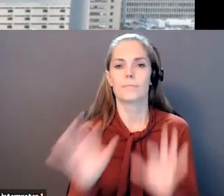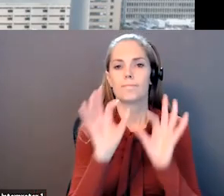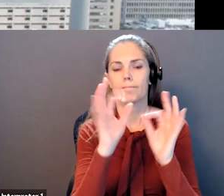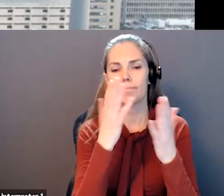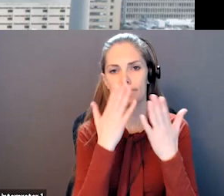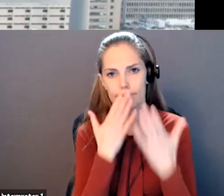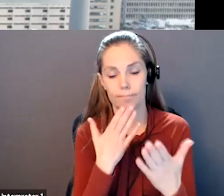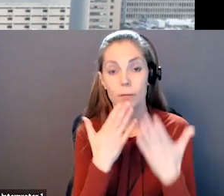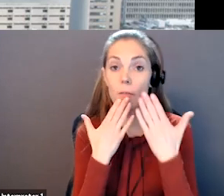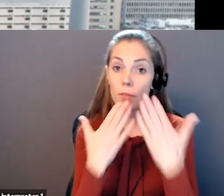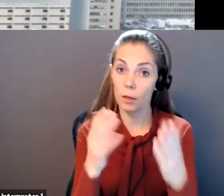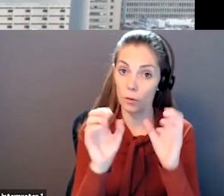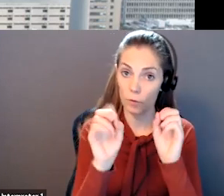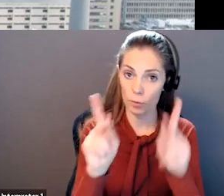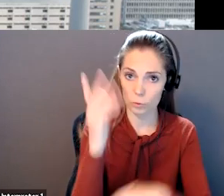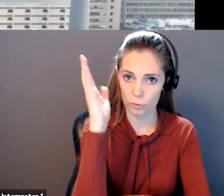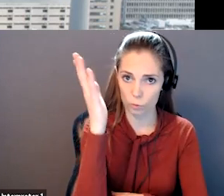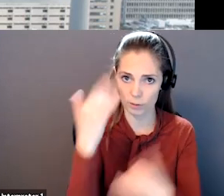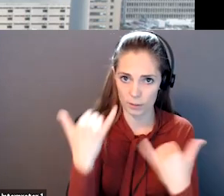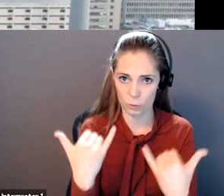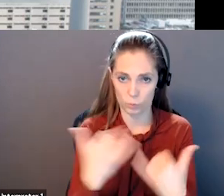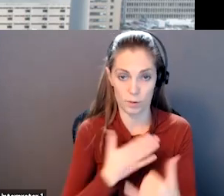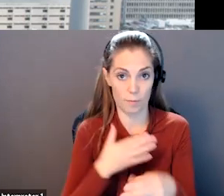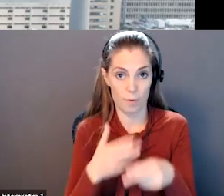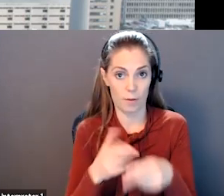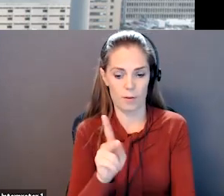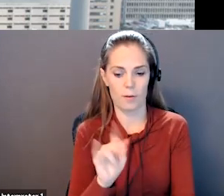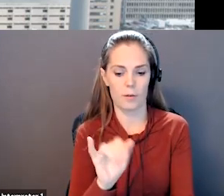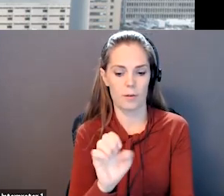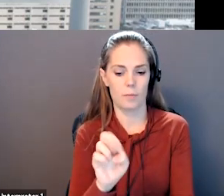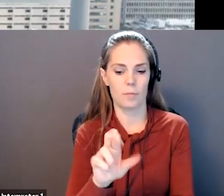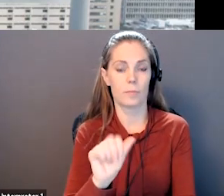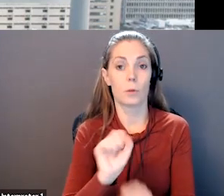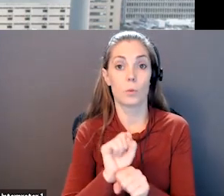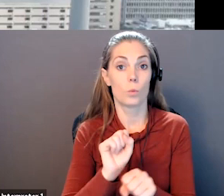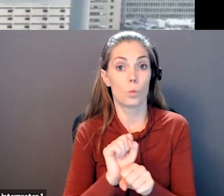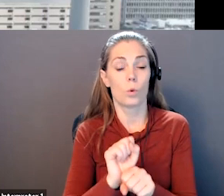part of this panel today my name is Kiera, I'm a physiotherapist with clinical experience in